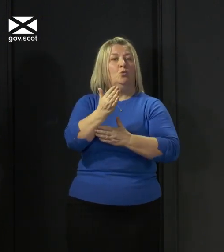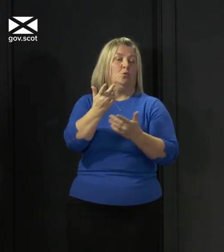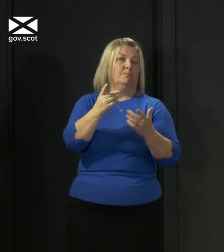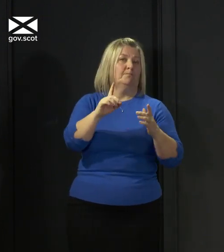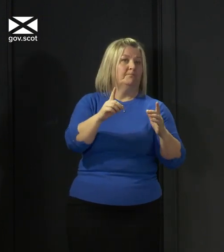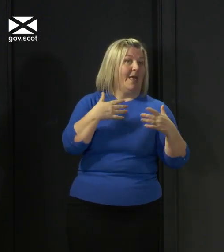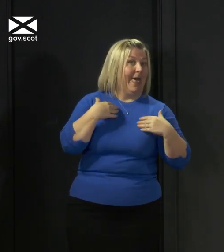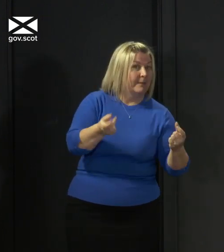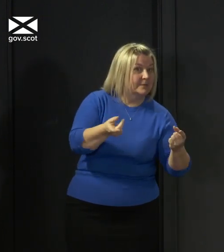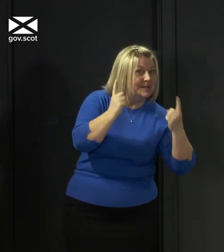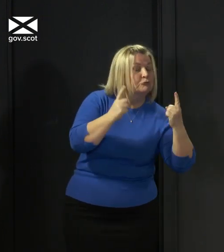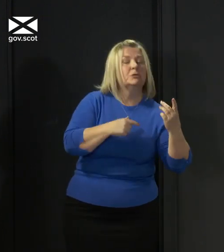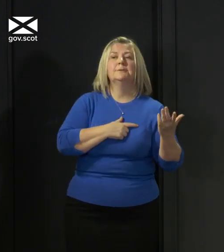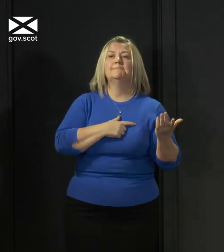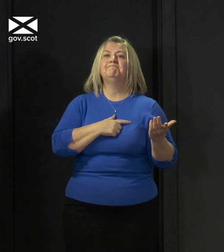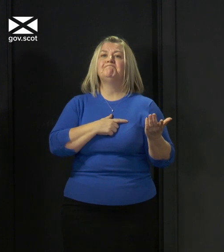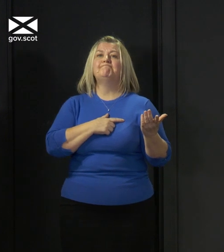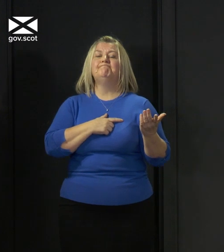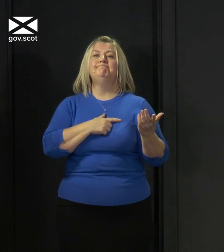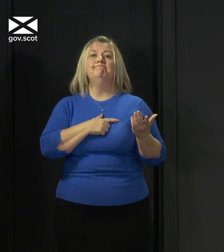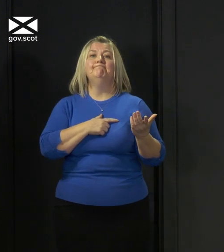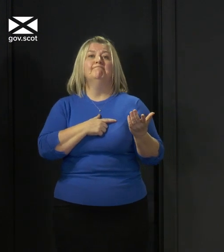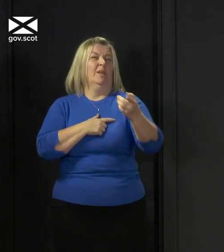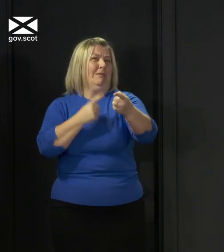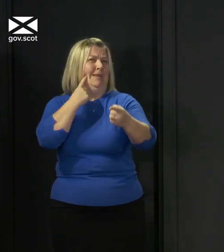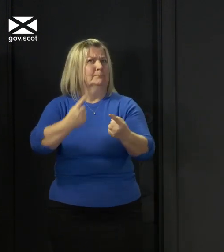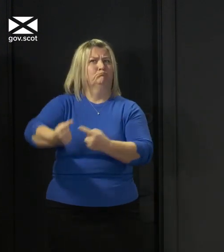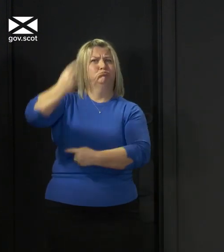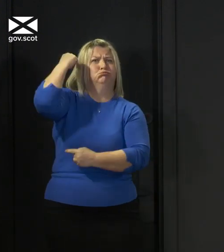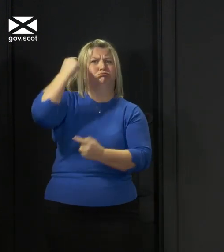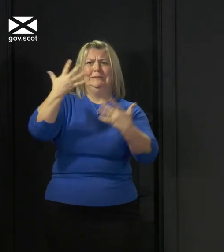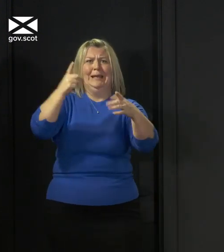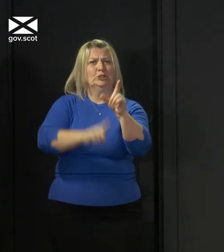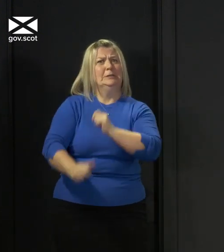think back to 10 years or more ago when I was health secretary during the swine